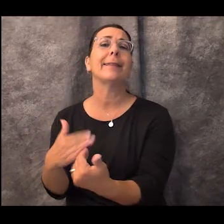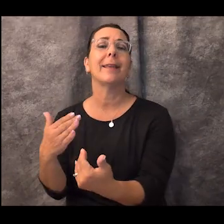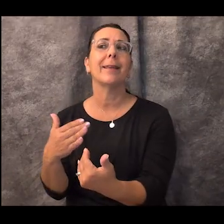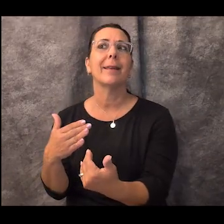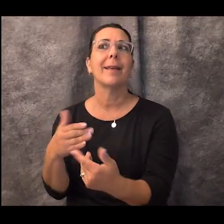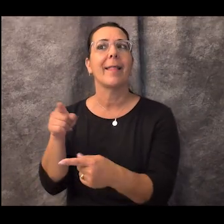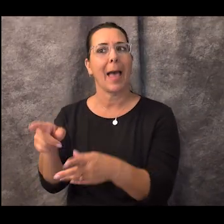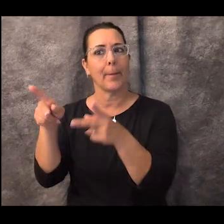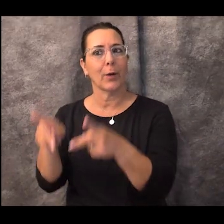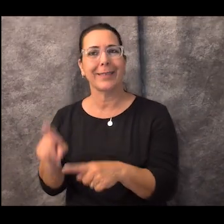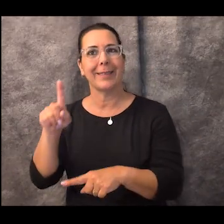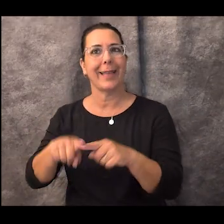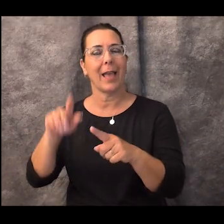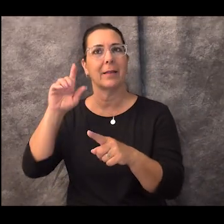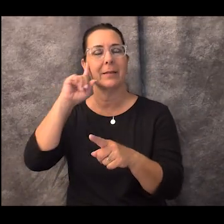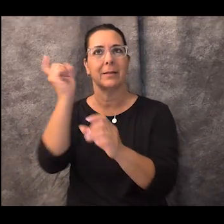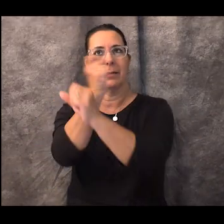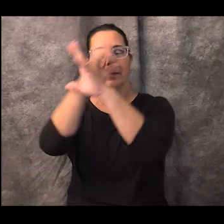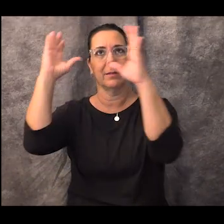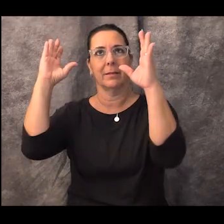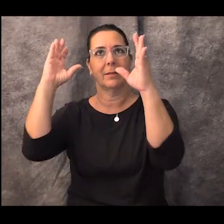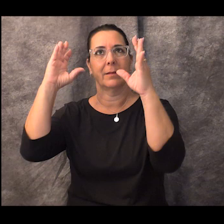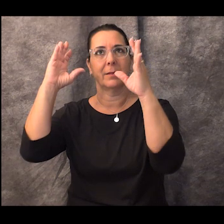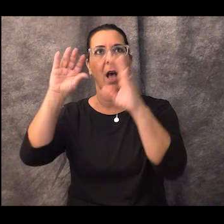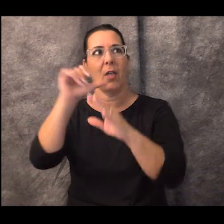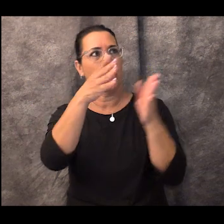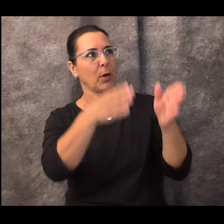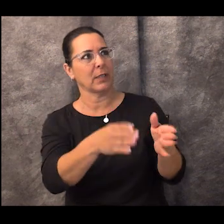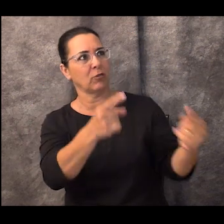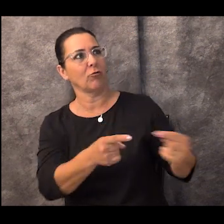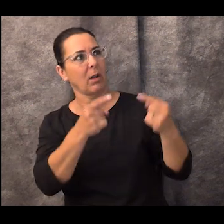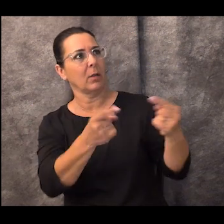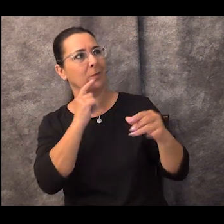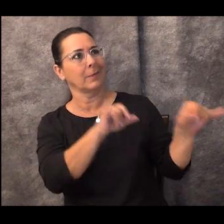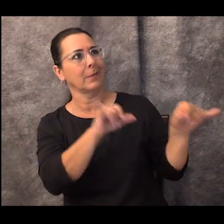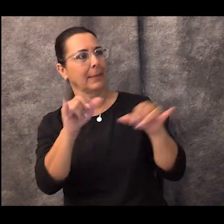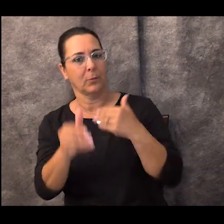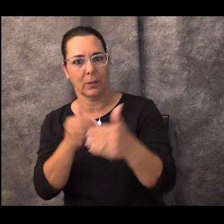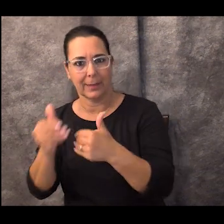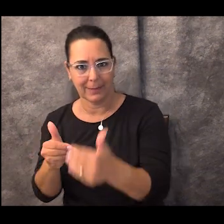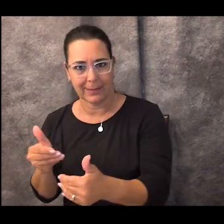And so for people with disabilities, it's so important that we it's a little unfair that burdens on us.